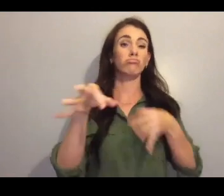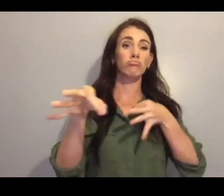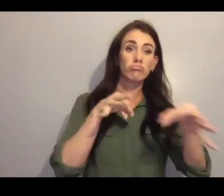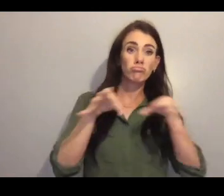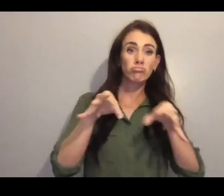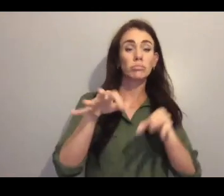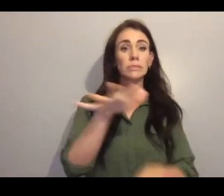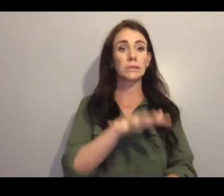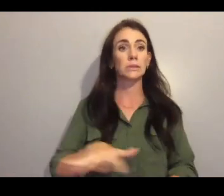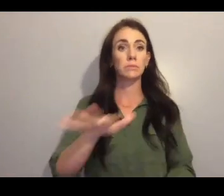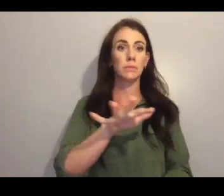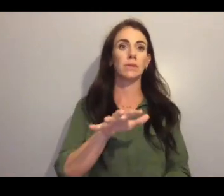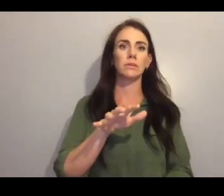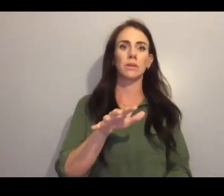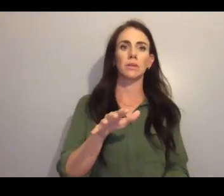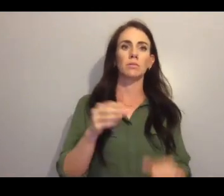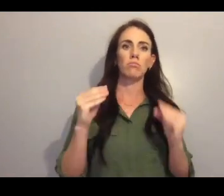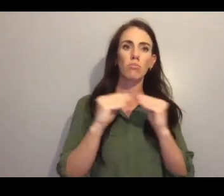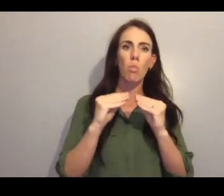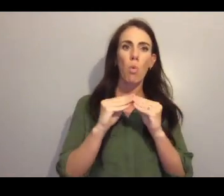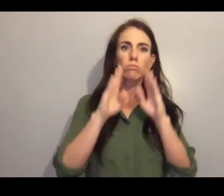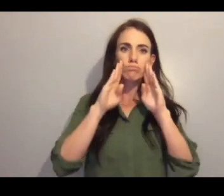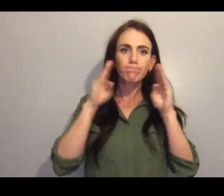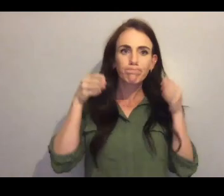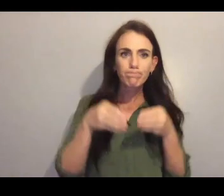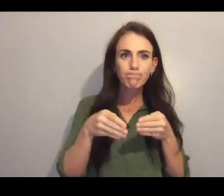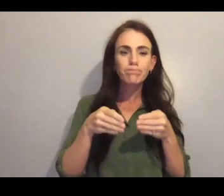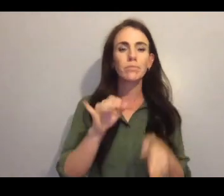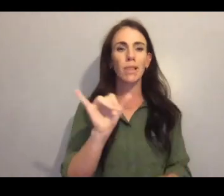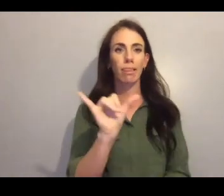So if you were going to describe an area that is more